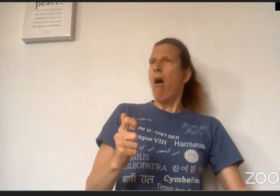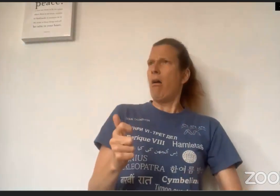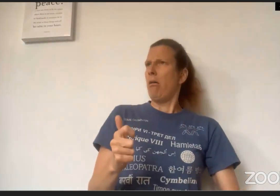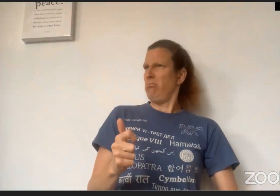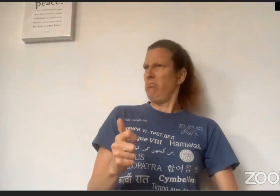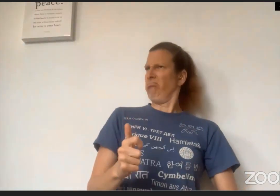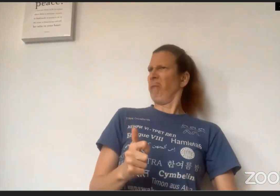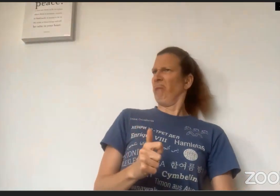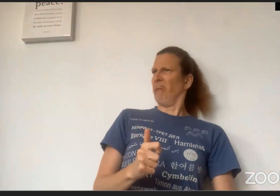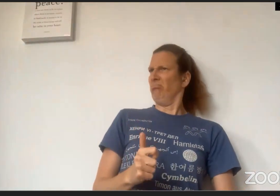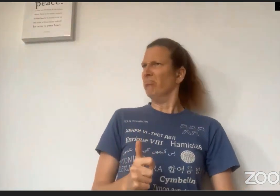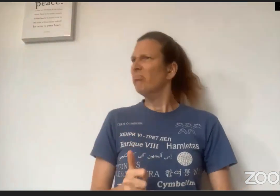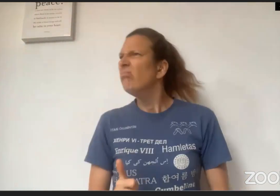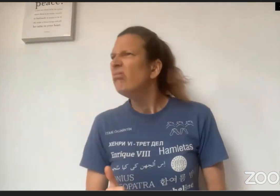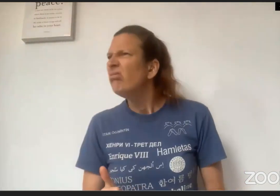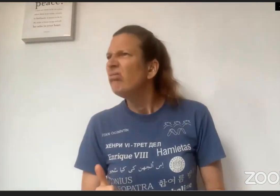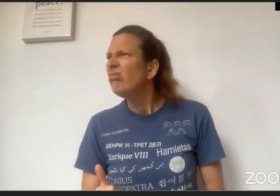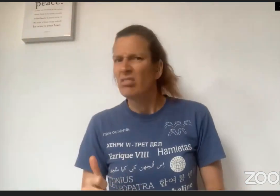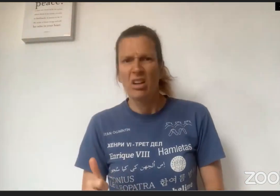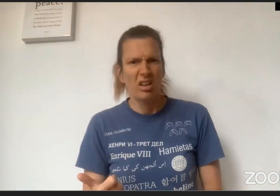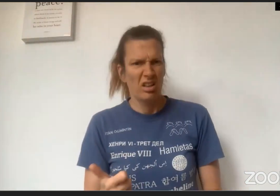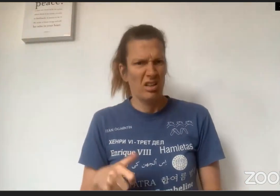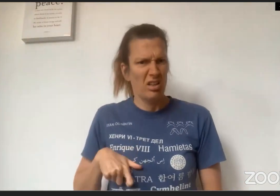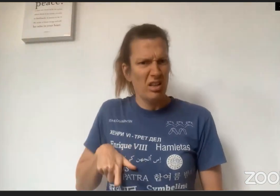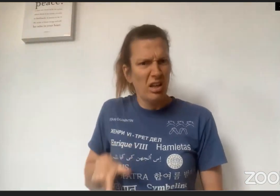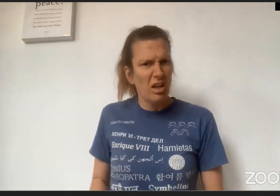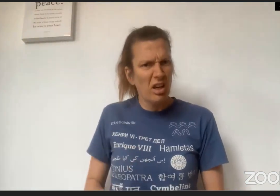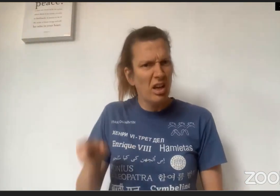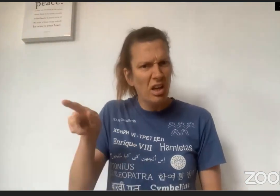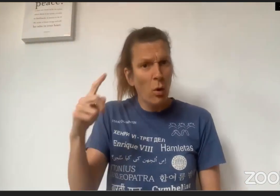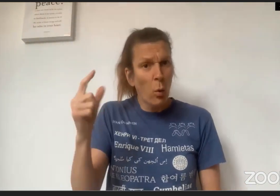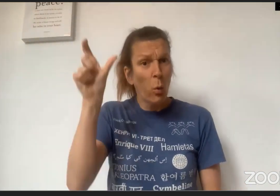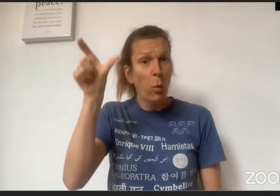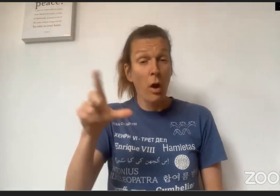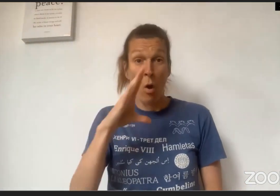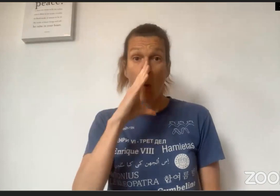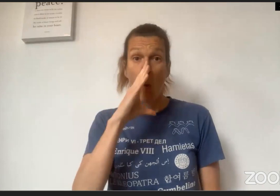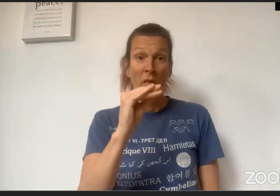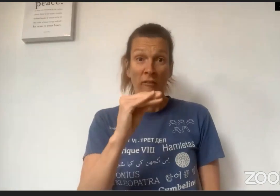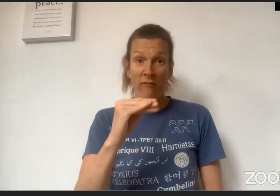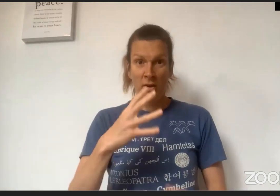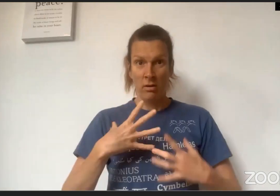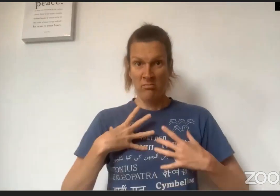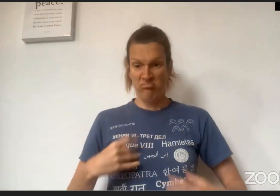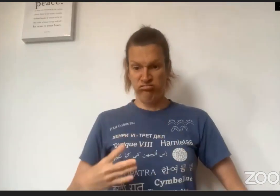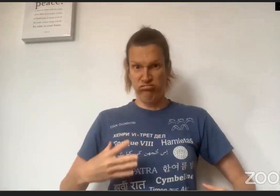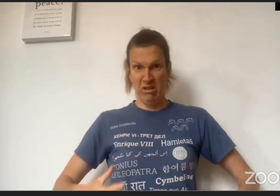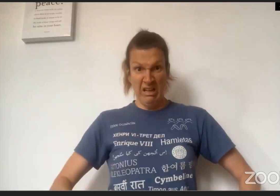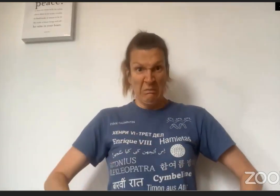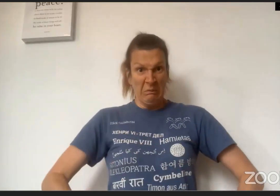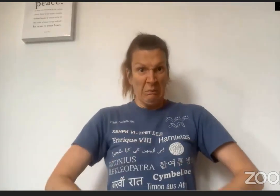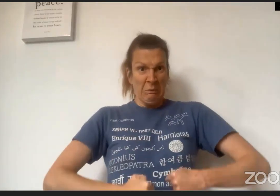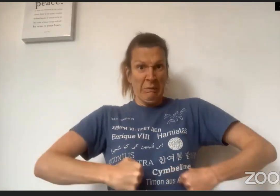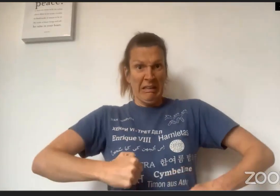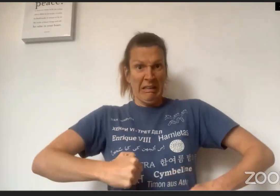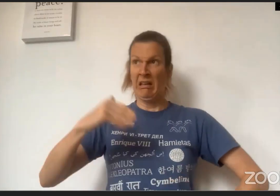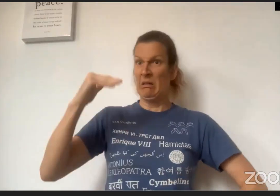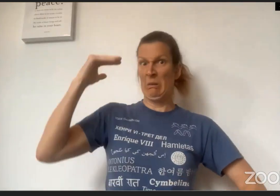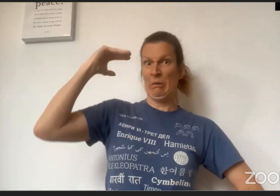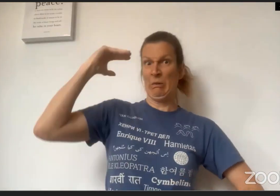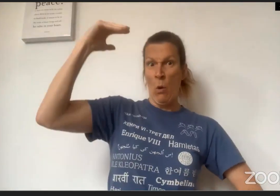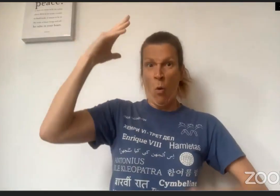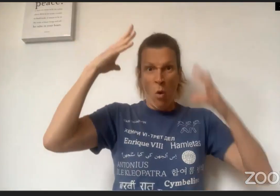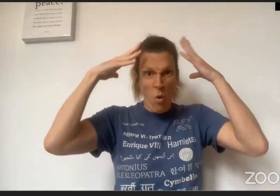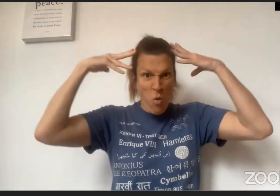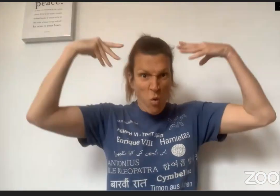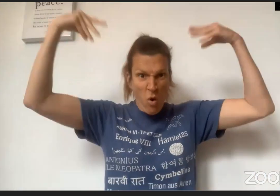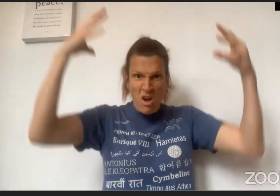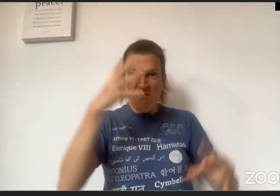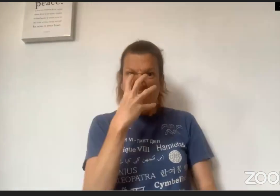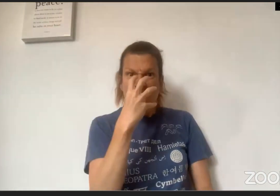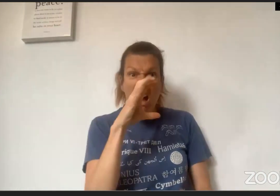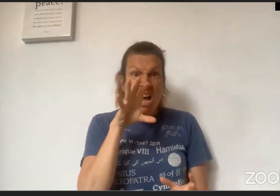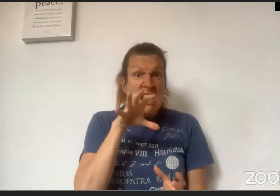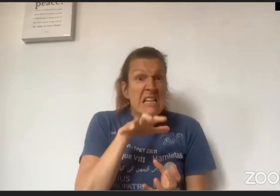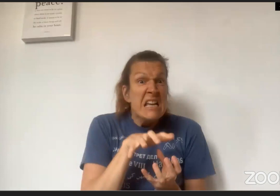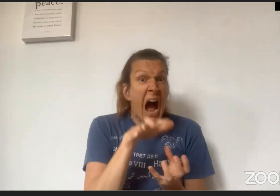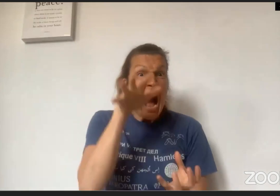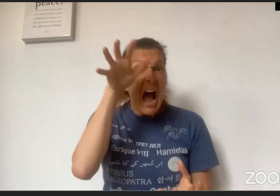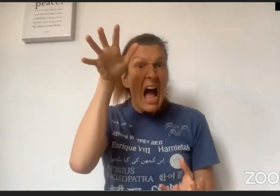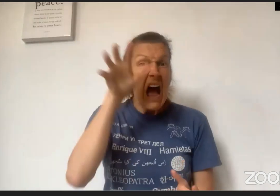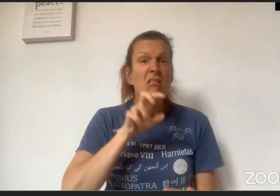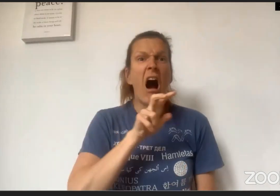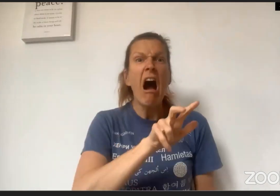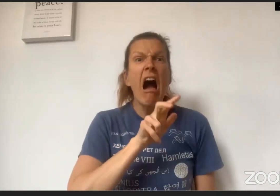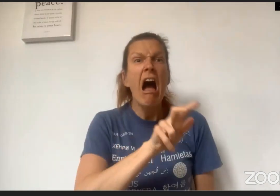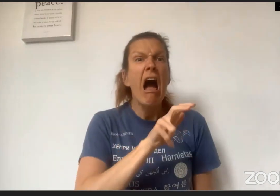she bumped into a big wolf. Hairy, tall, big ears and a long snout with very